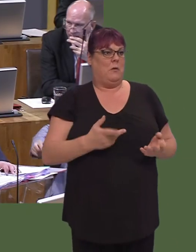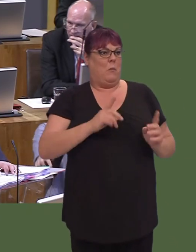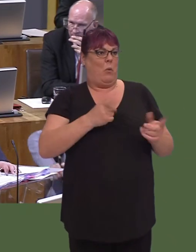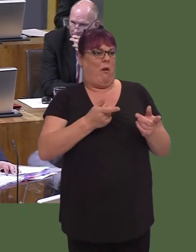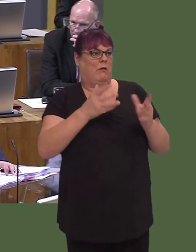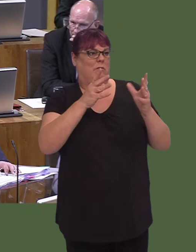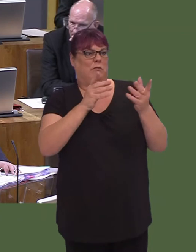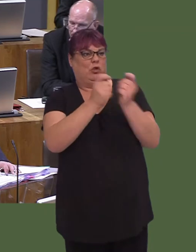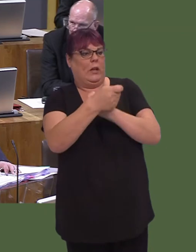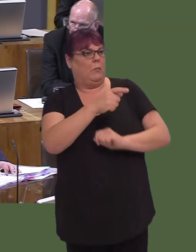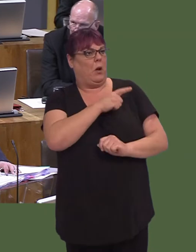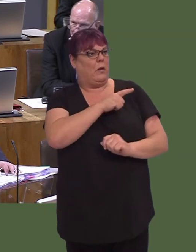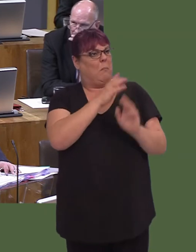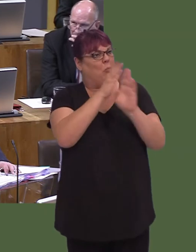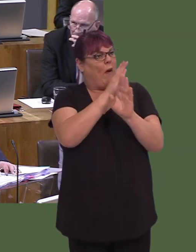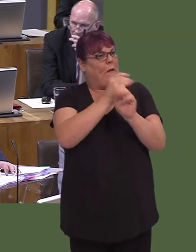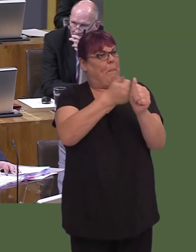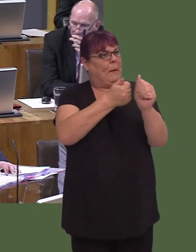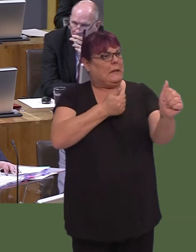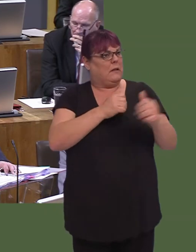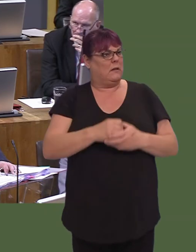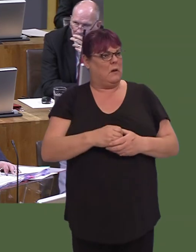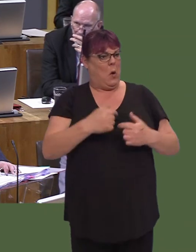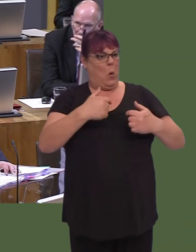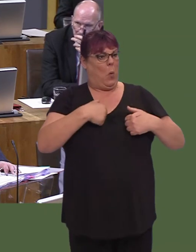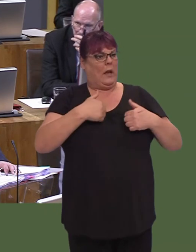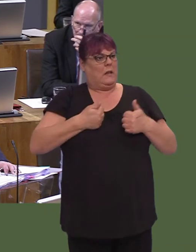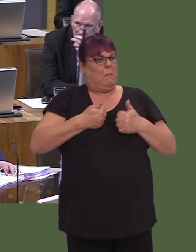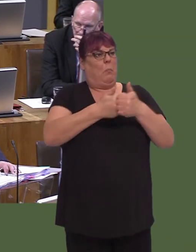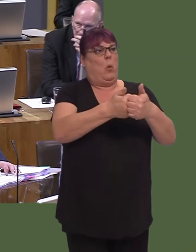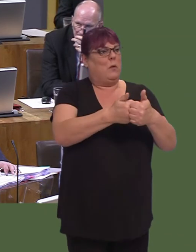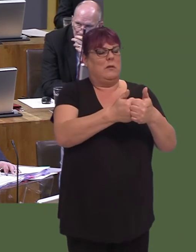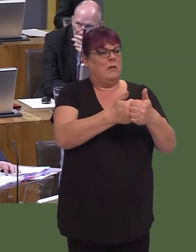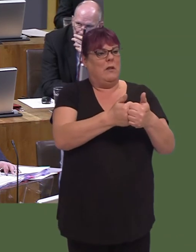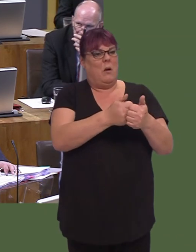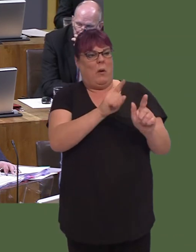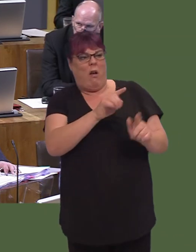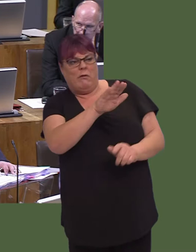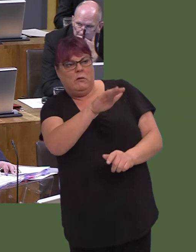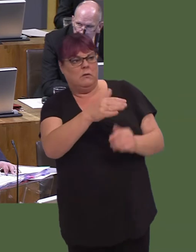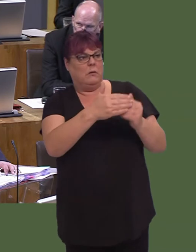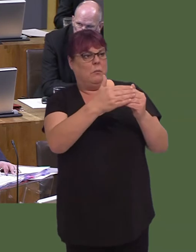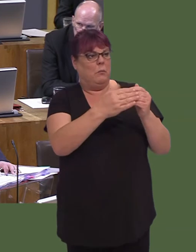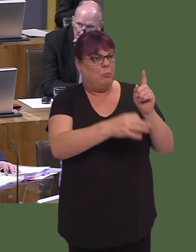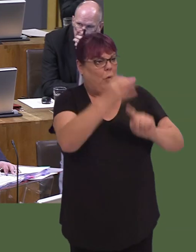not subsidised, there is no leverage. So, in the next few years, the Government will be looking at introducing legislation